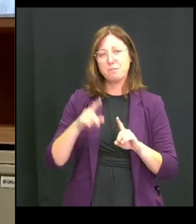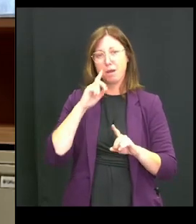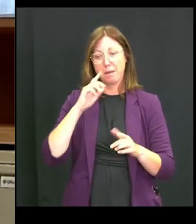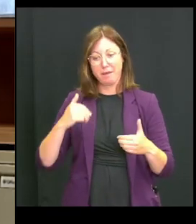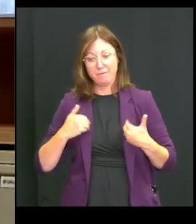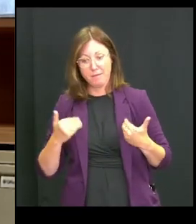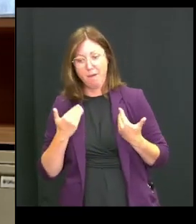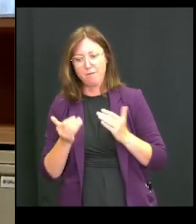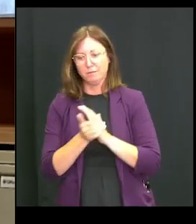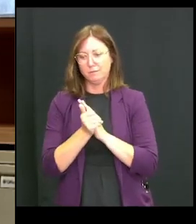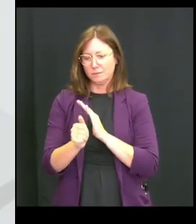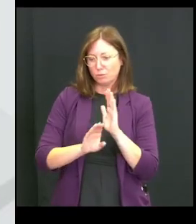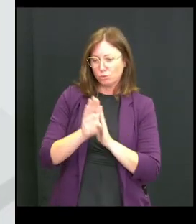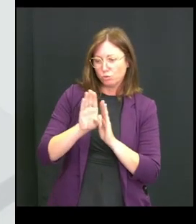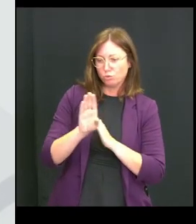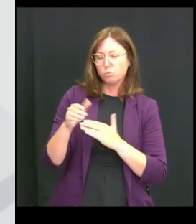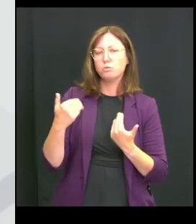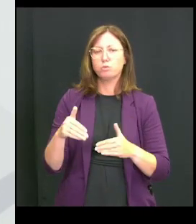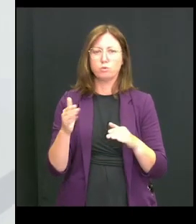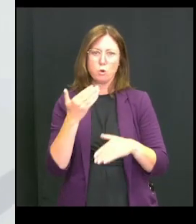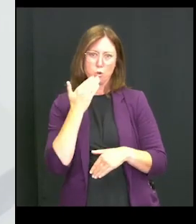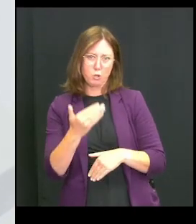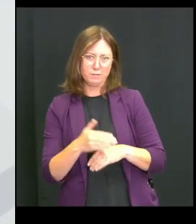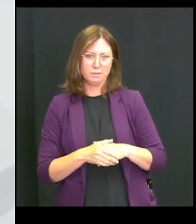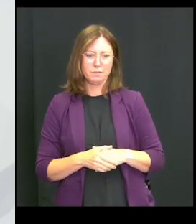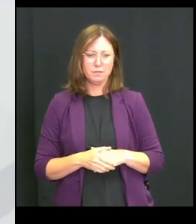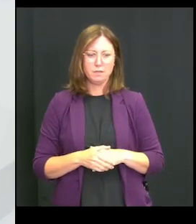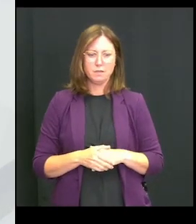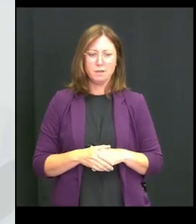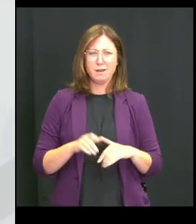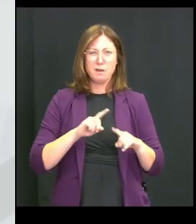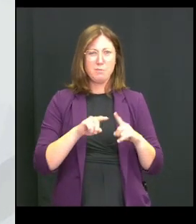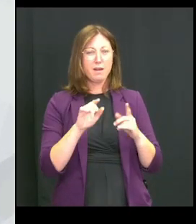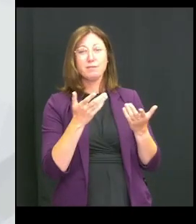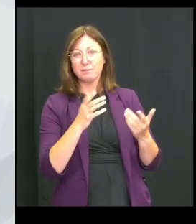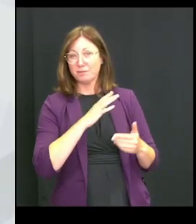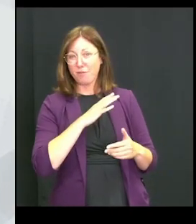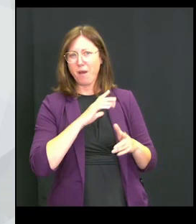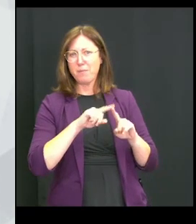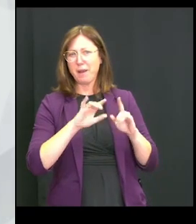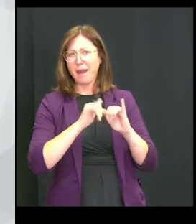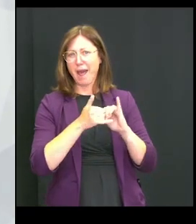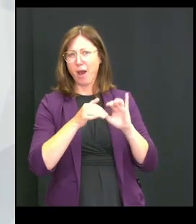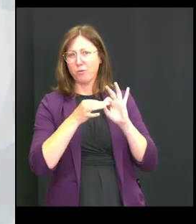But how do you do that in the age of social media where, and I've said this before,